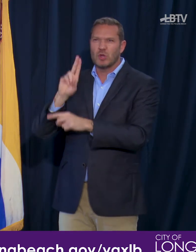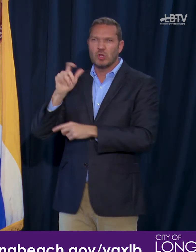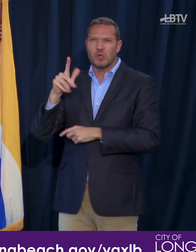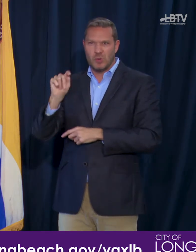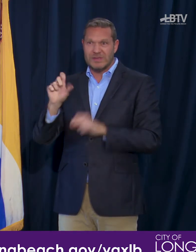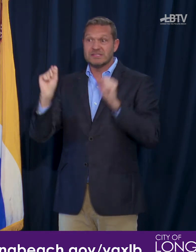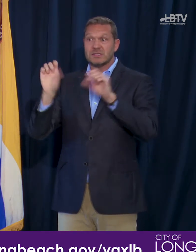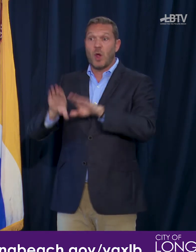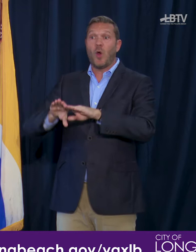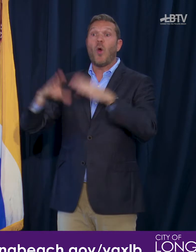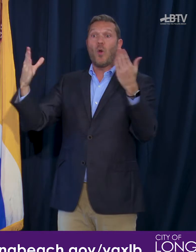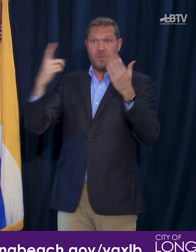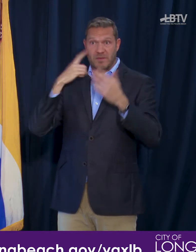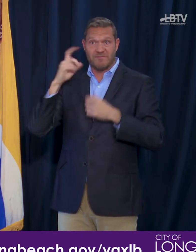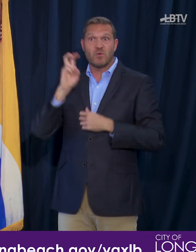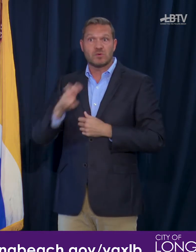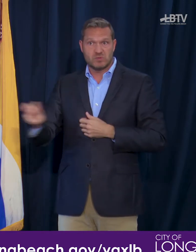and individual travel.